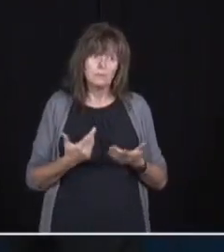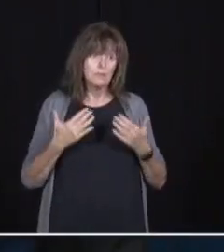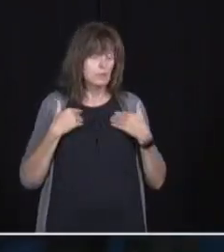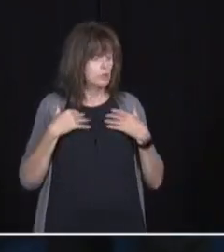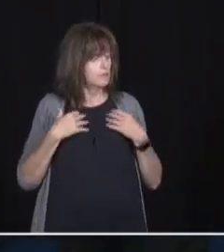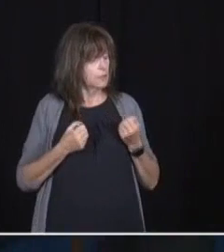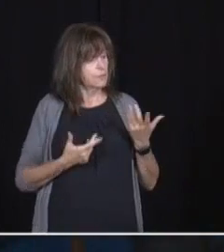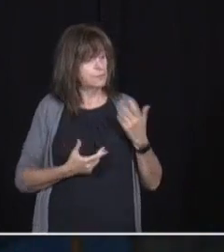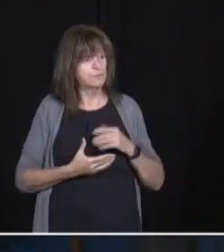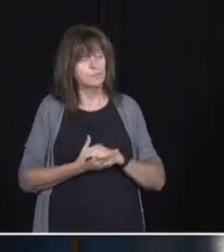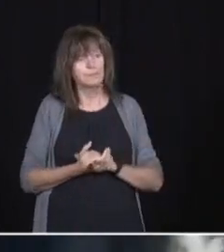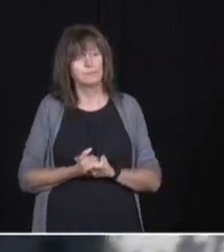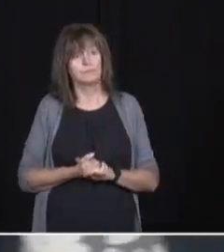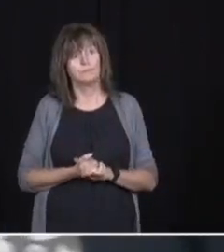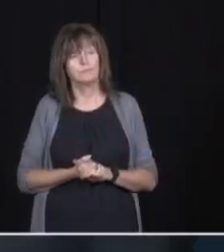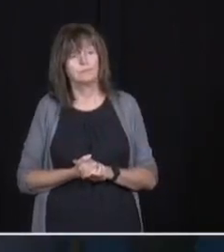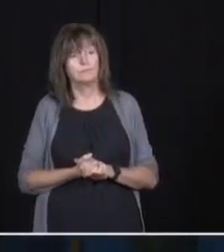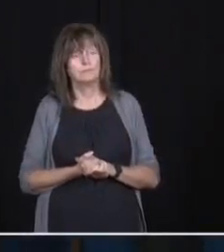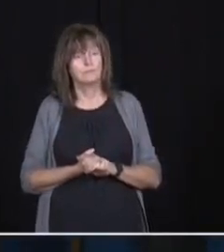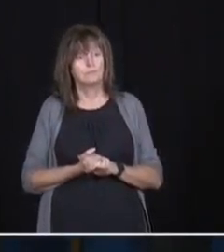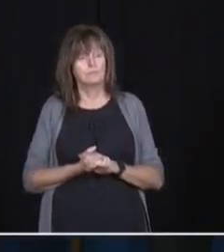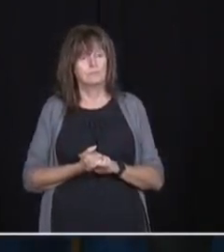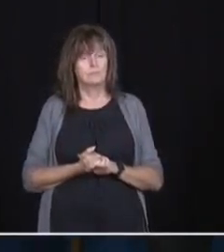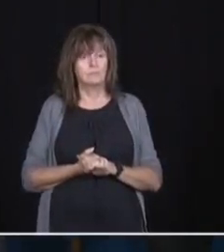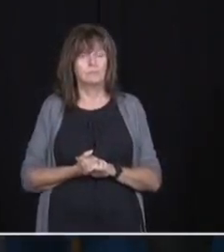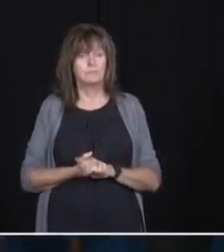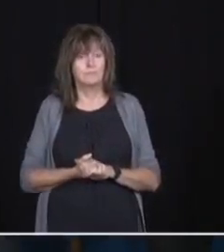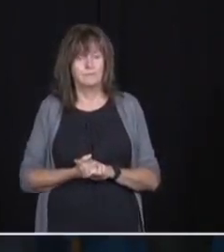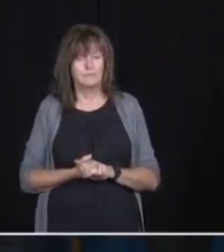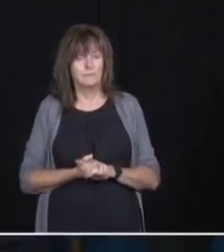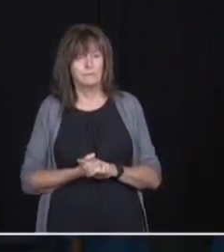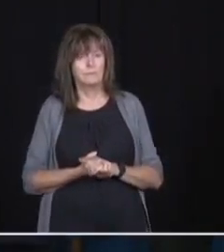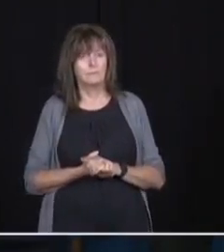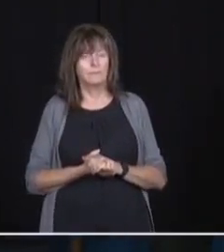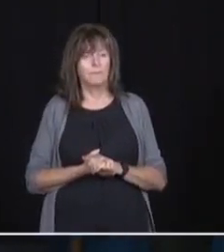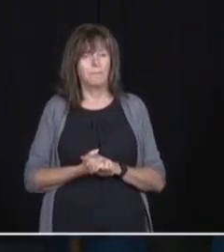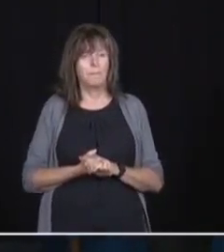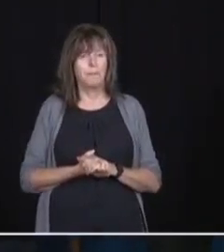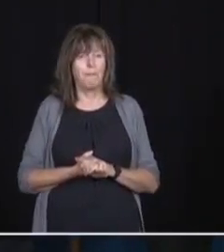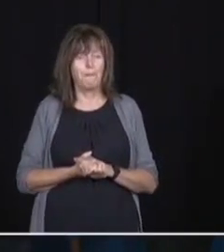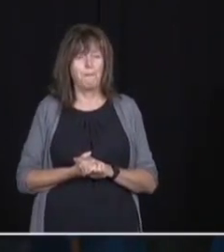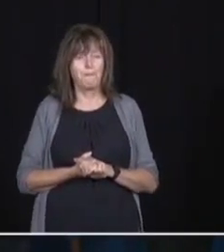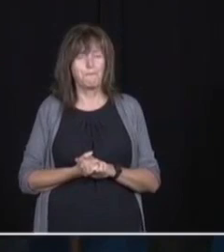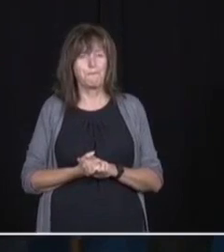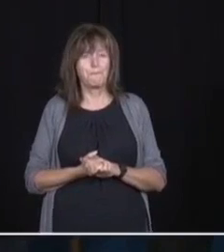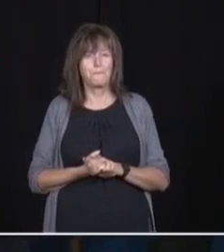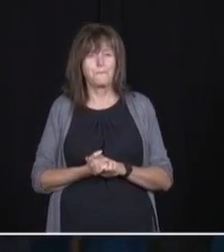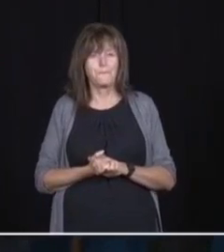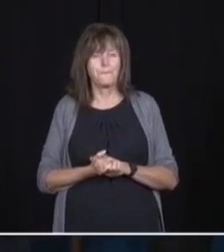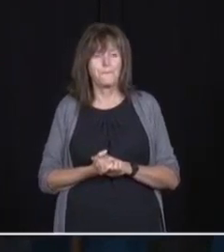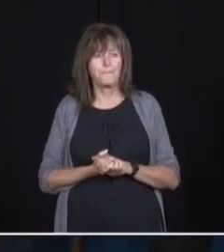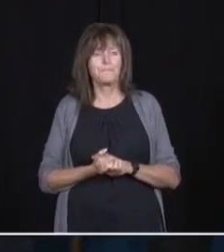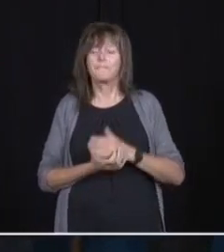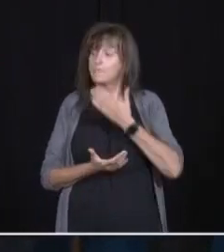Name Shane this guy because this is ridiculous and it may have to attack him with a $100,000 fine immediately, and my opinion.